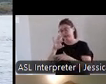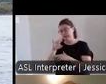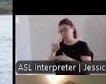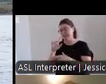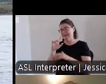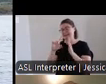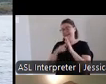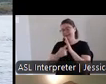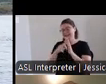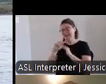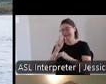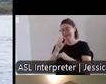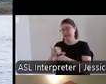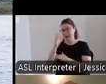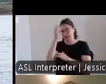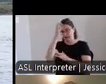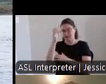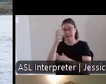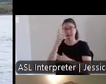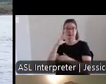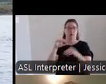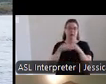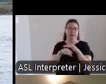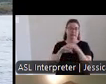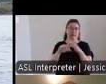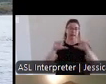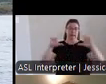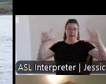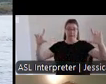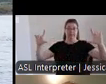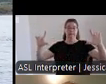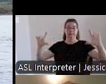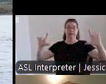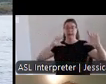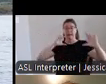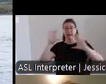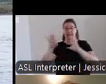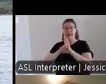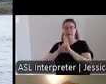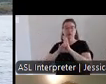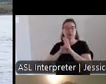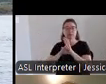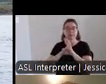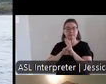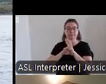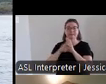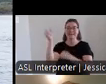Um, when you're first on the book, there's a big banner. And in the banner, there's an image of the Space Needle in Seattle.